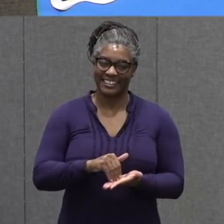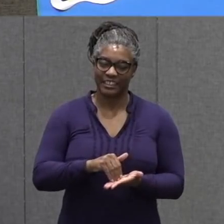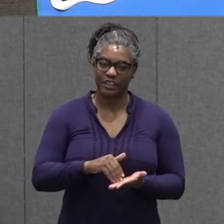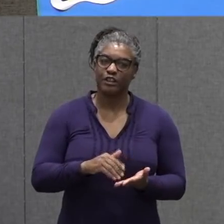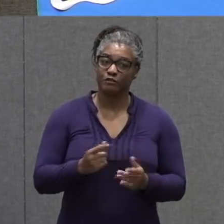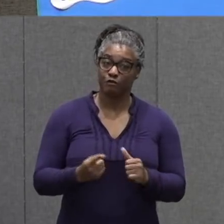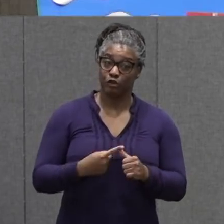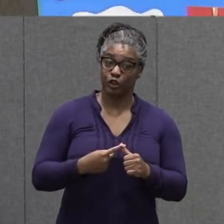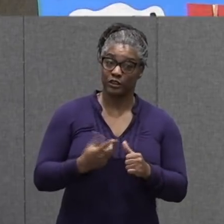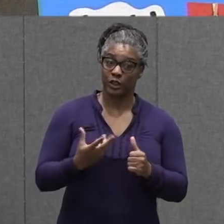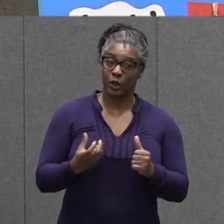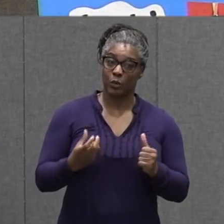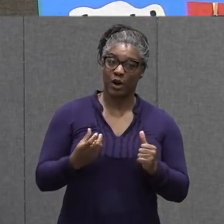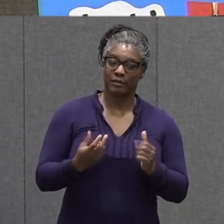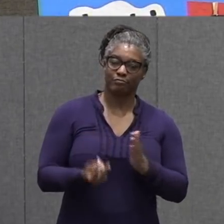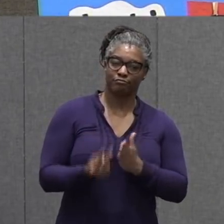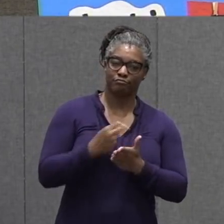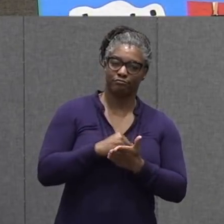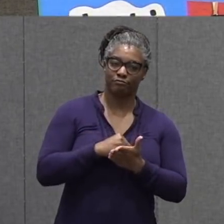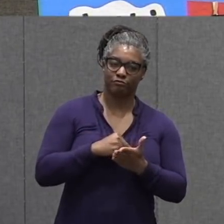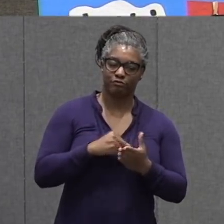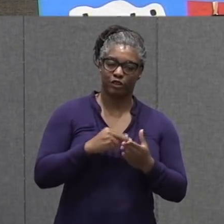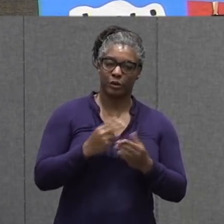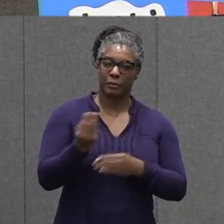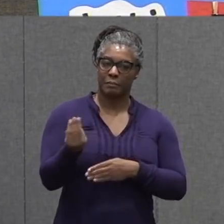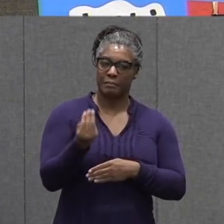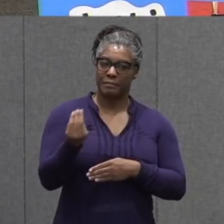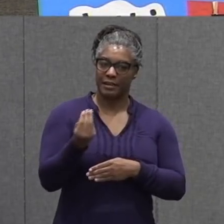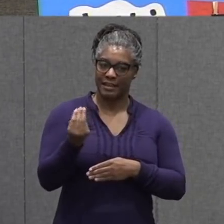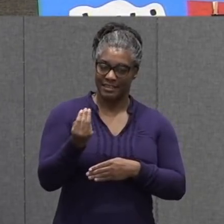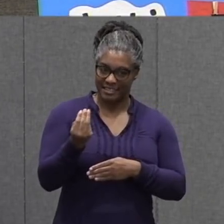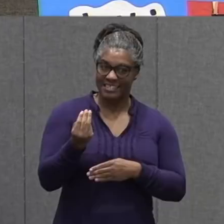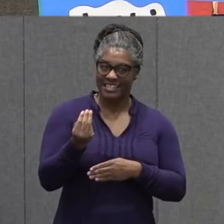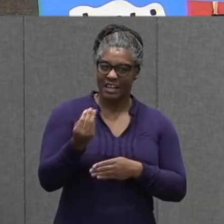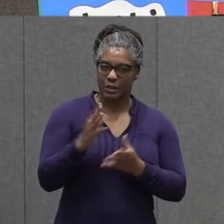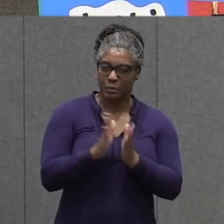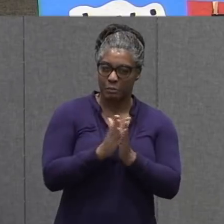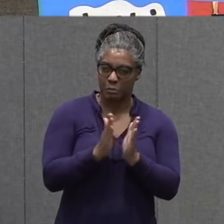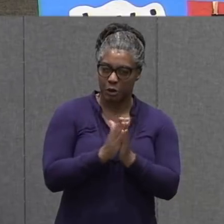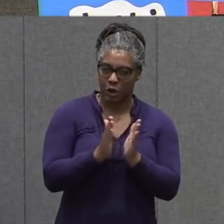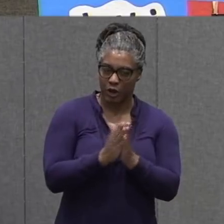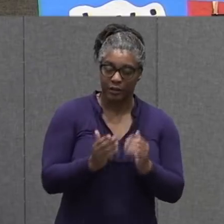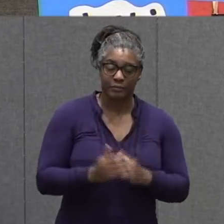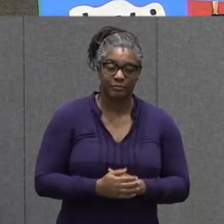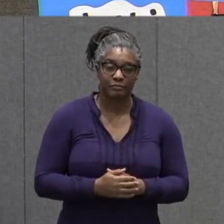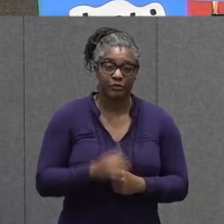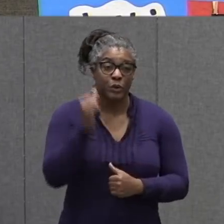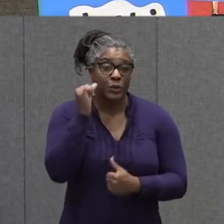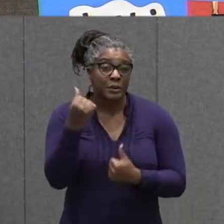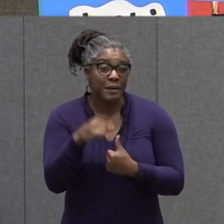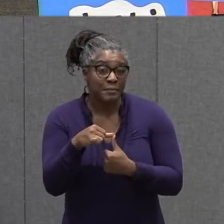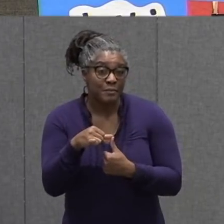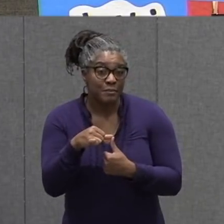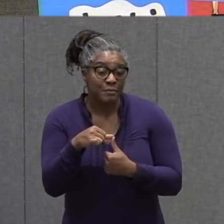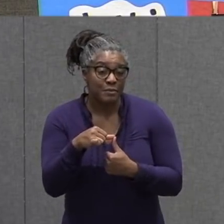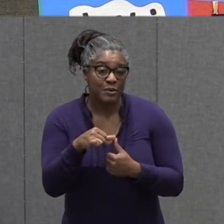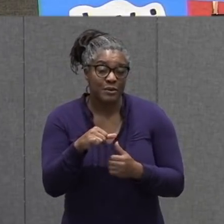and then move ahead to what we're gonna work on today. So if you remember on Monday, we read this really amazing story